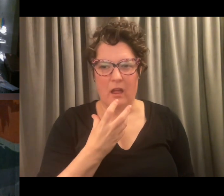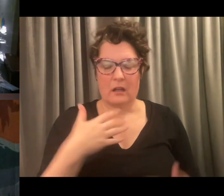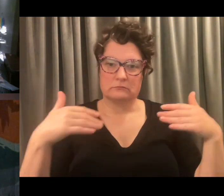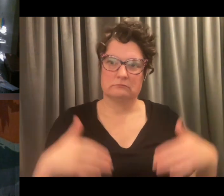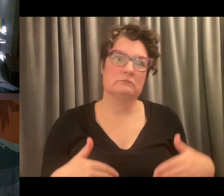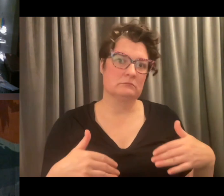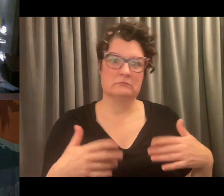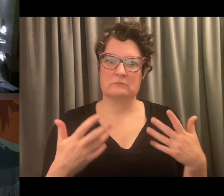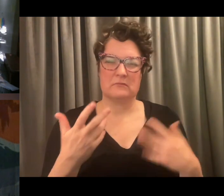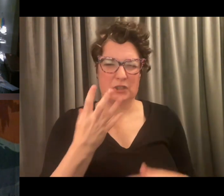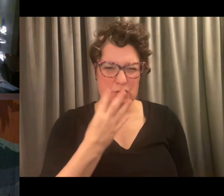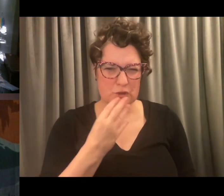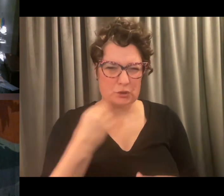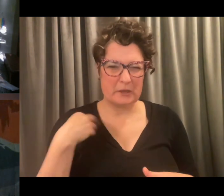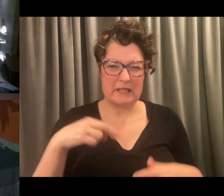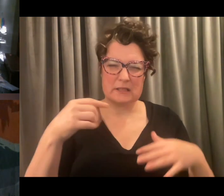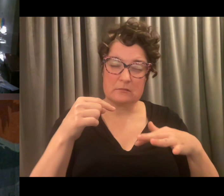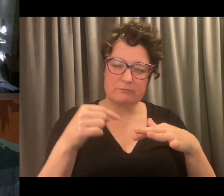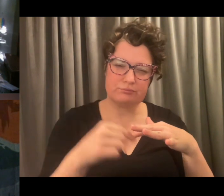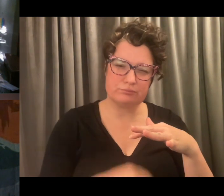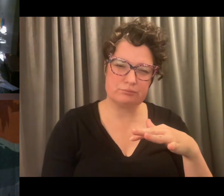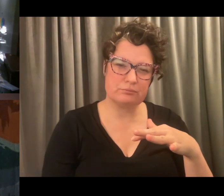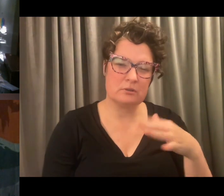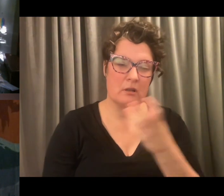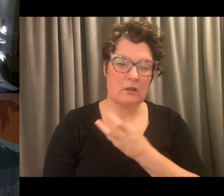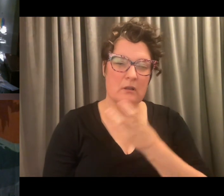Just like the amount I had to learn to catch up.